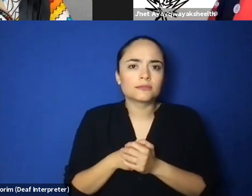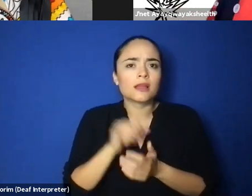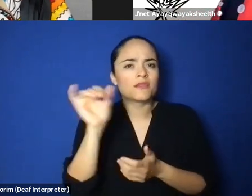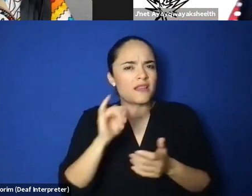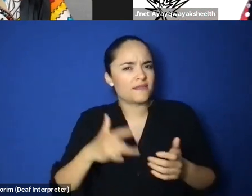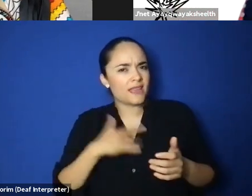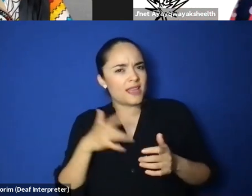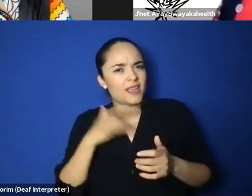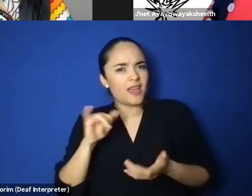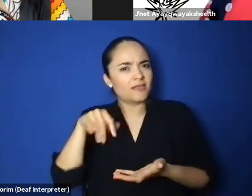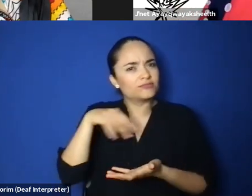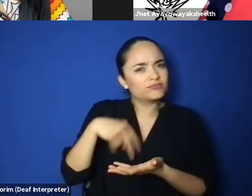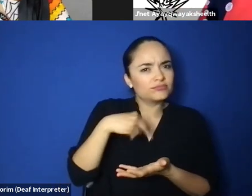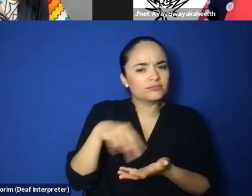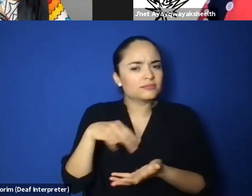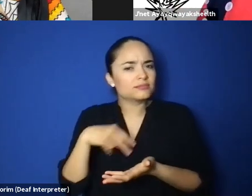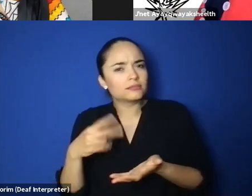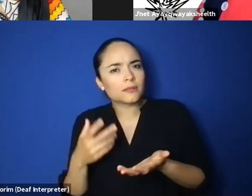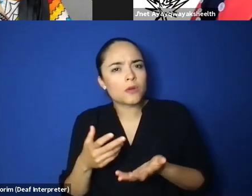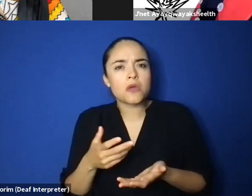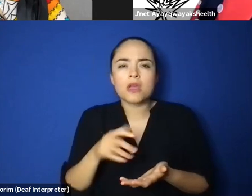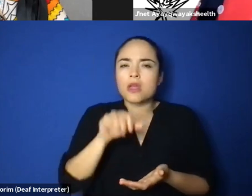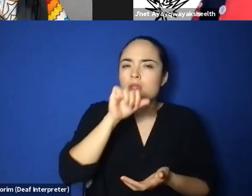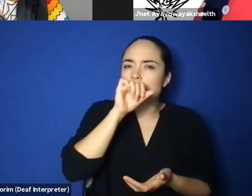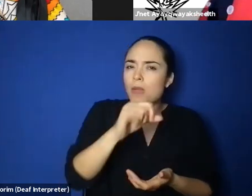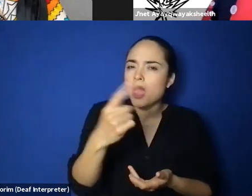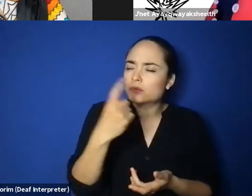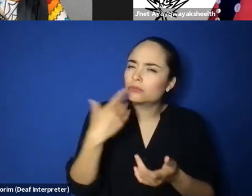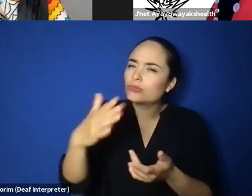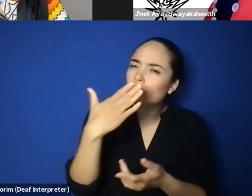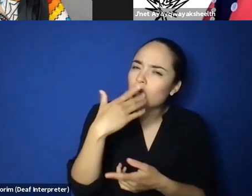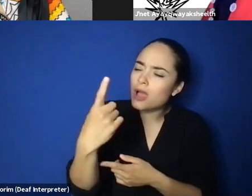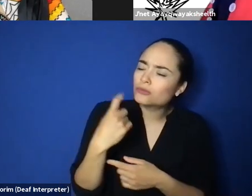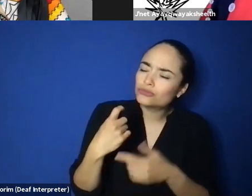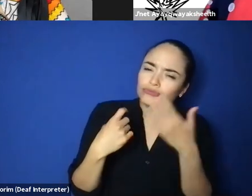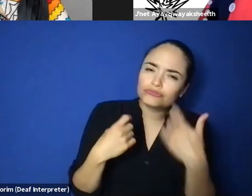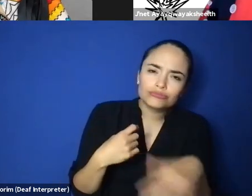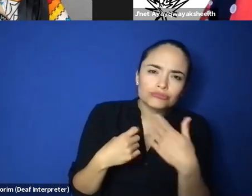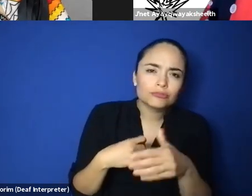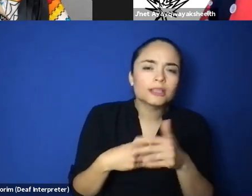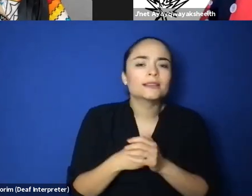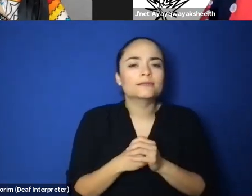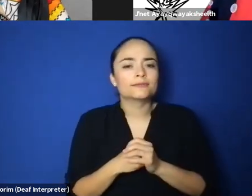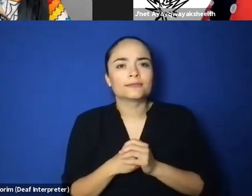beautiful. I love those questions. So for me part of that story that J'net told at the beginning.